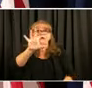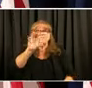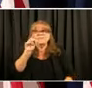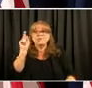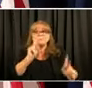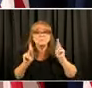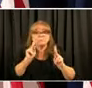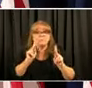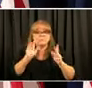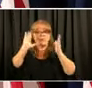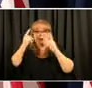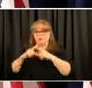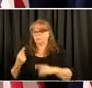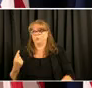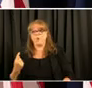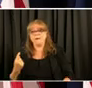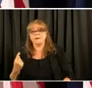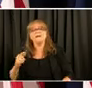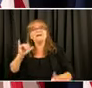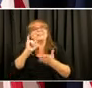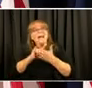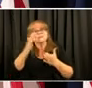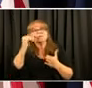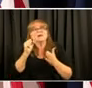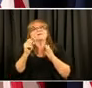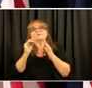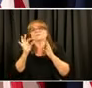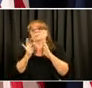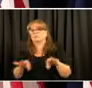uh if you're ill to get tested if you've been exposed to get tested